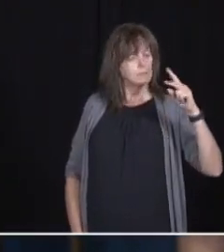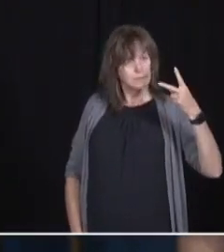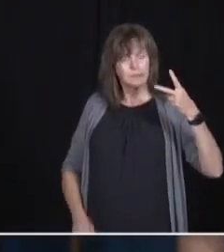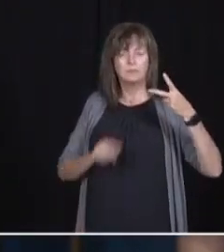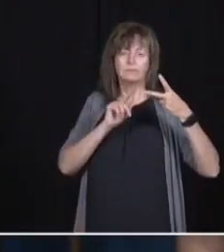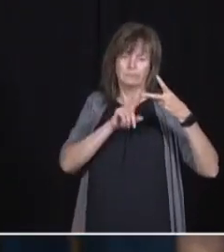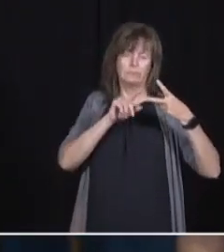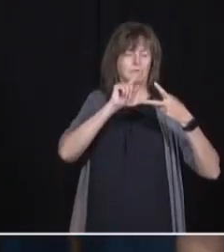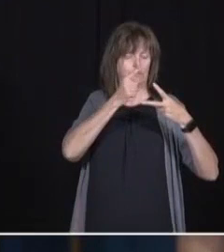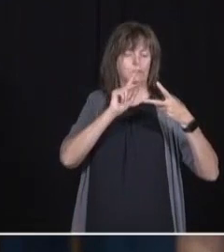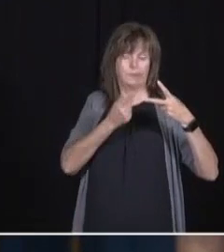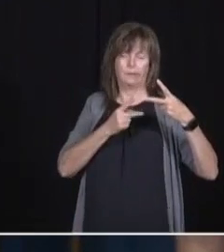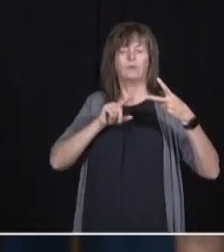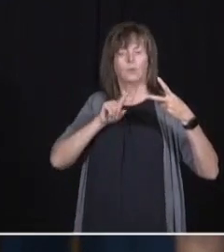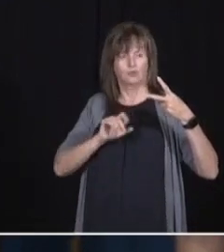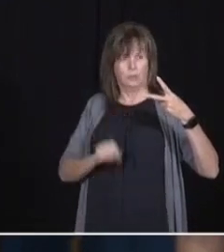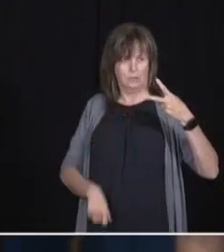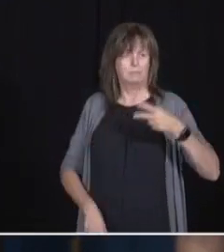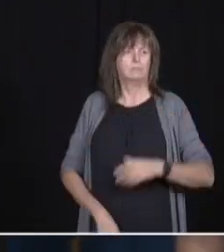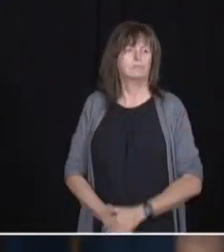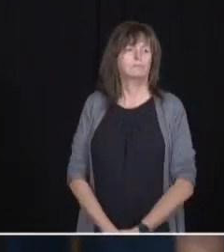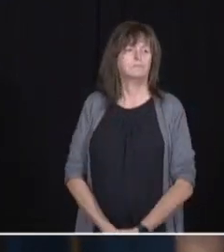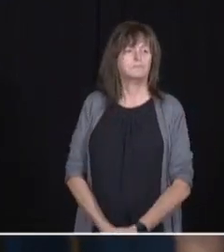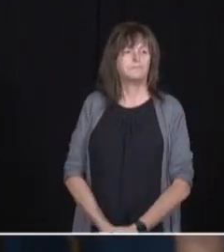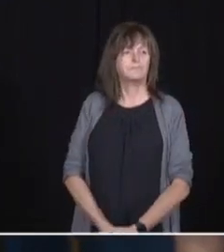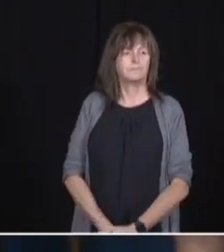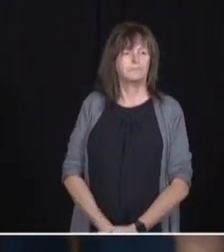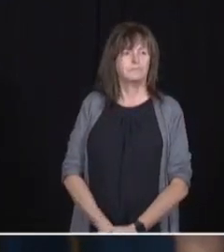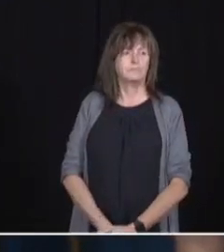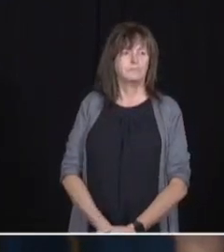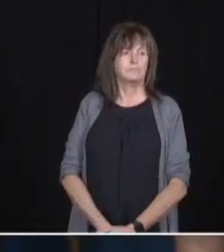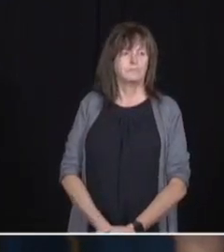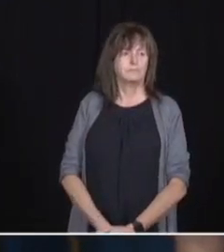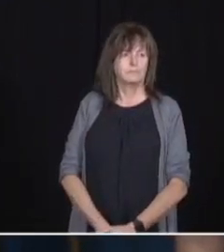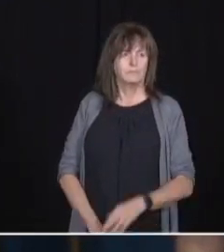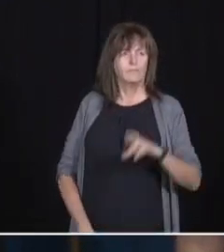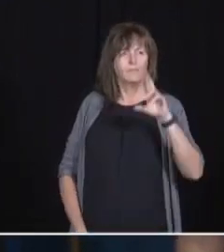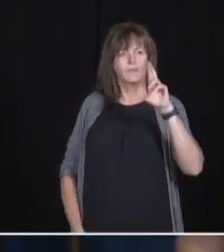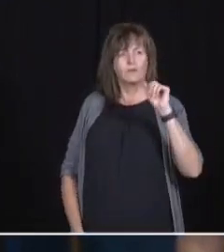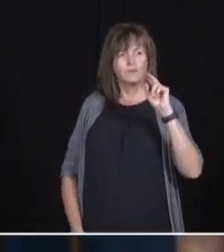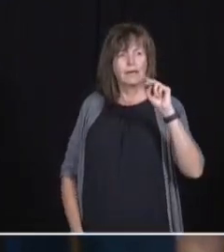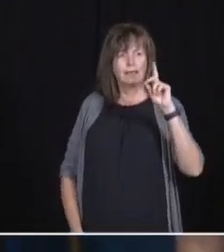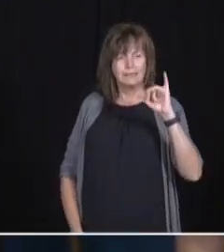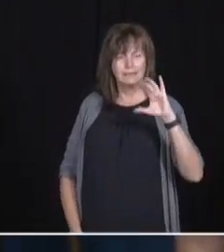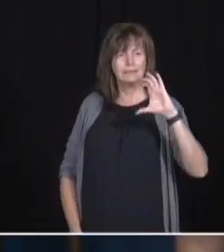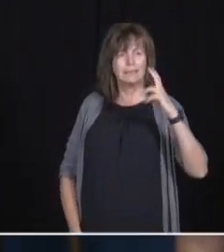We will go to the phone line for questions. Just a reminder, one question and one follow-up. First question, please.